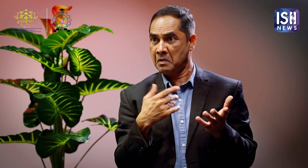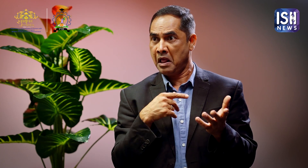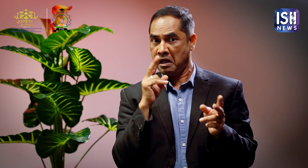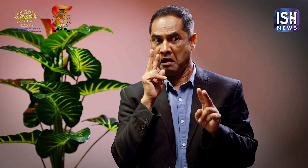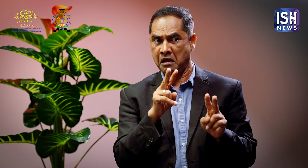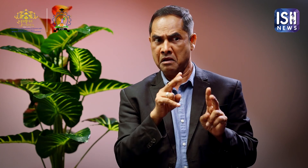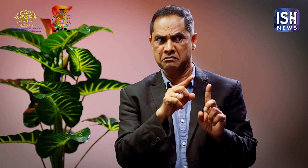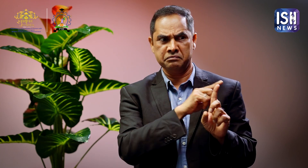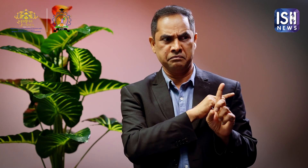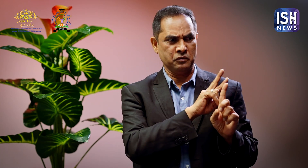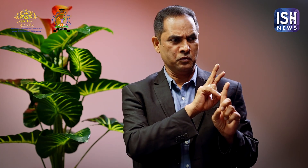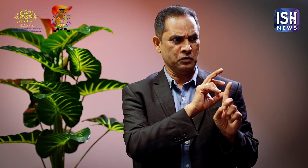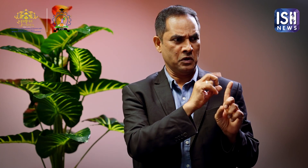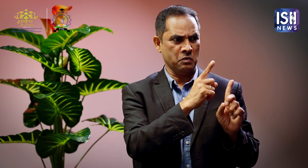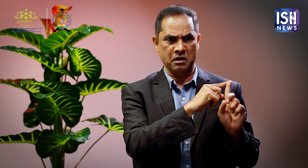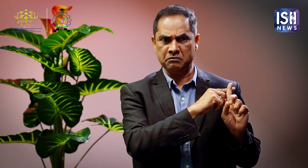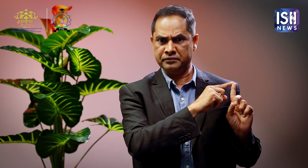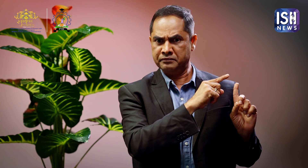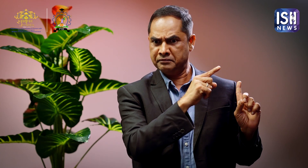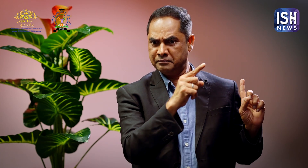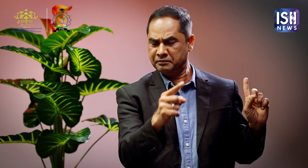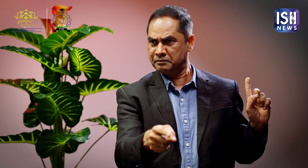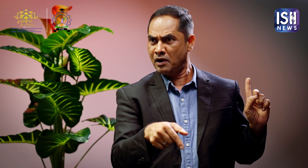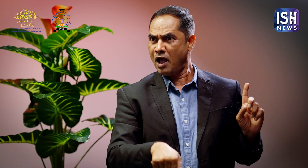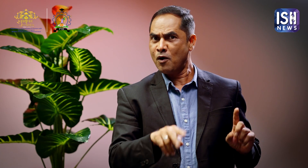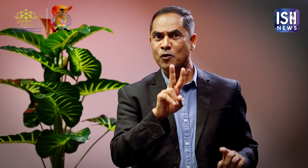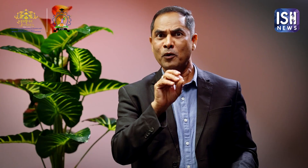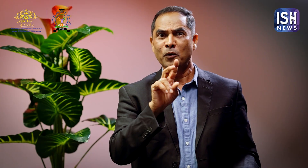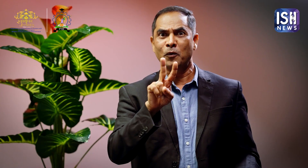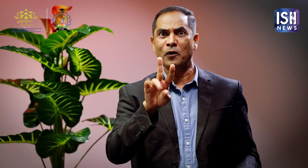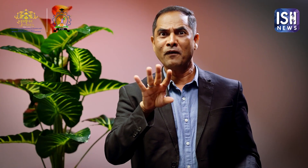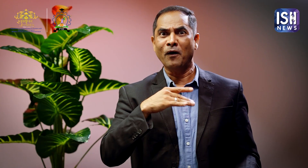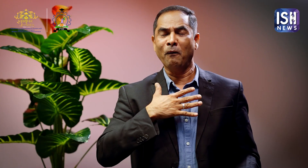The vision I had in 2001 has borne fruit by 2024,